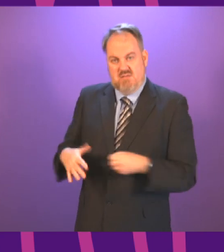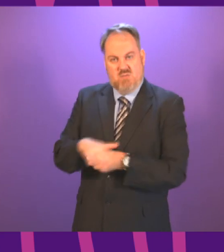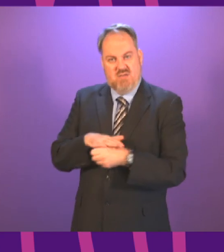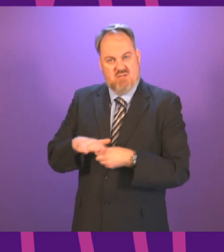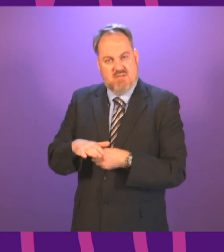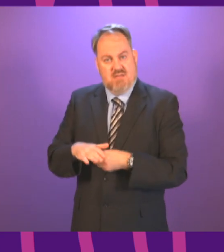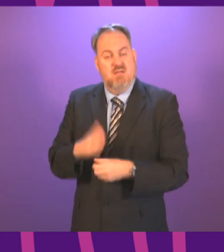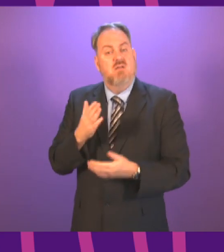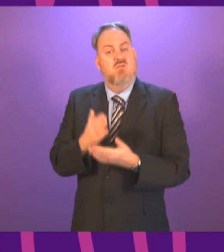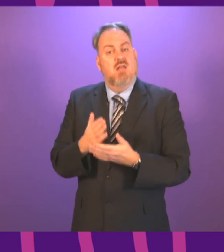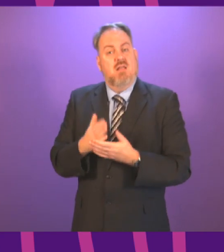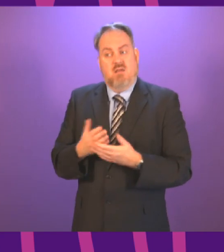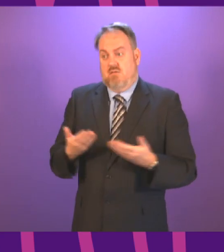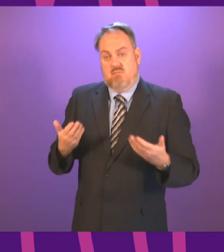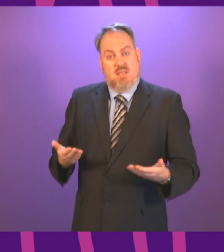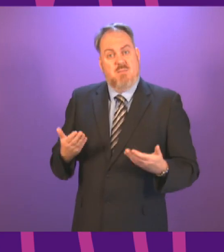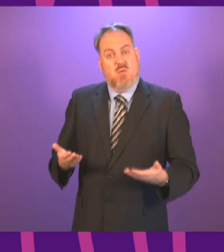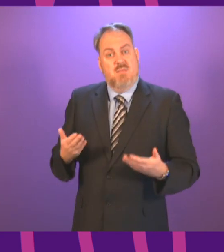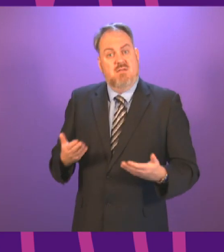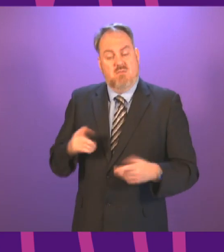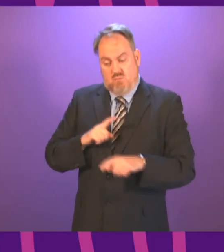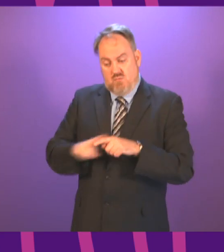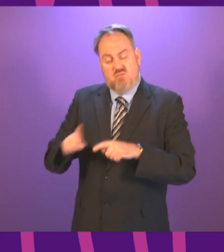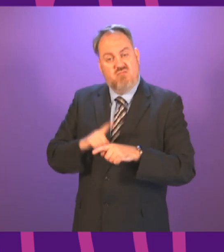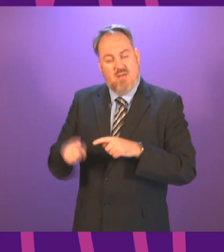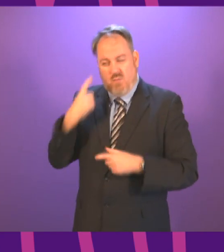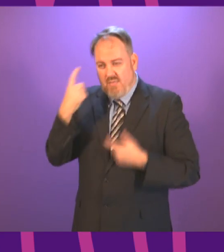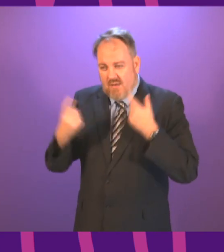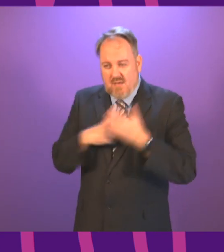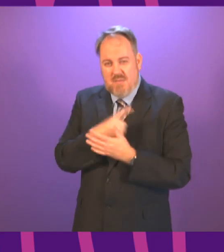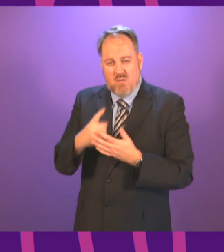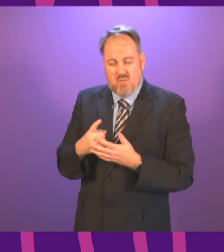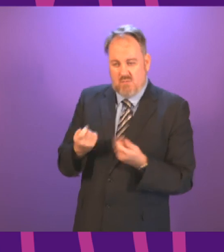is. We will be looking at the issue carefully, but, over the past couple of days, there has